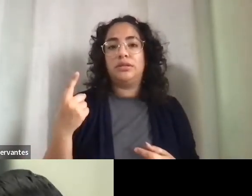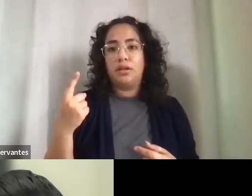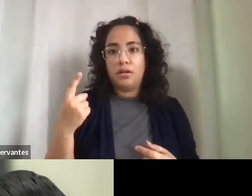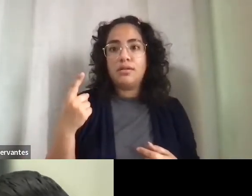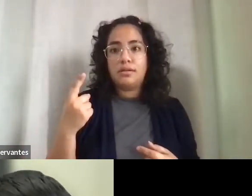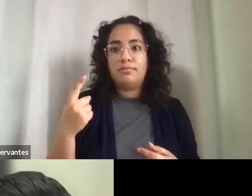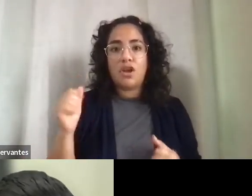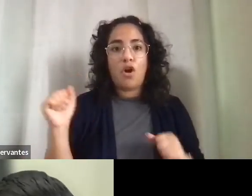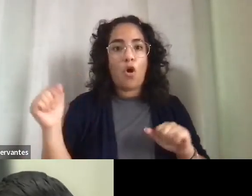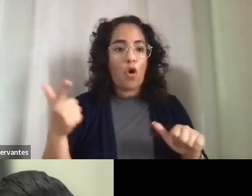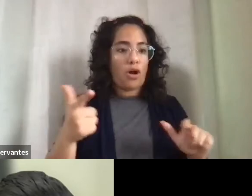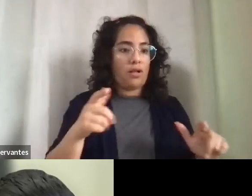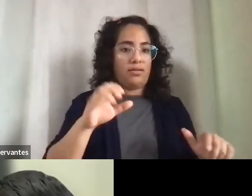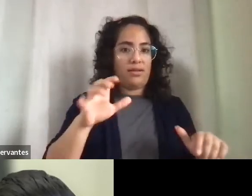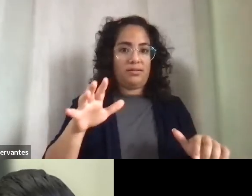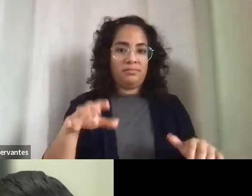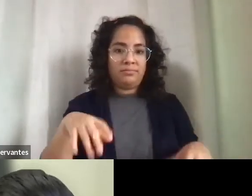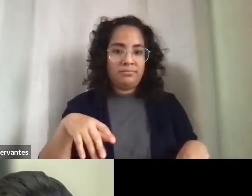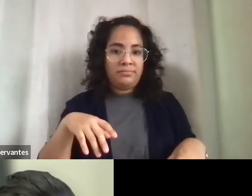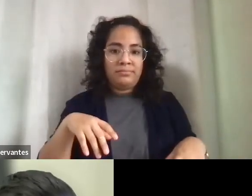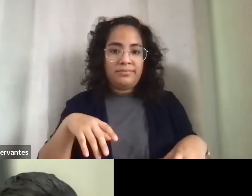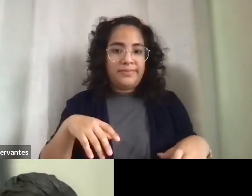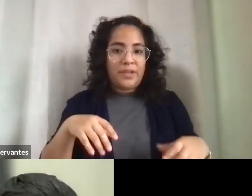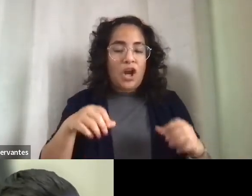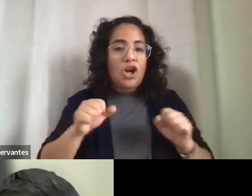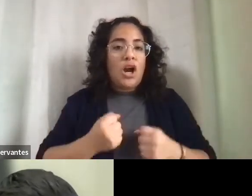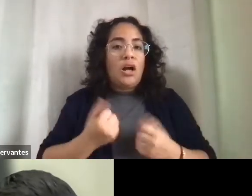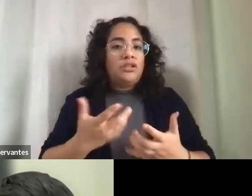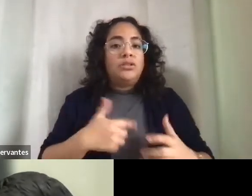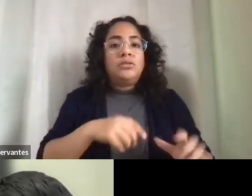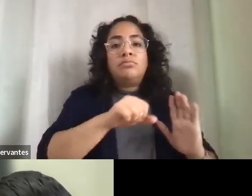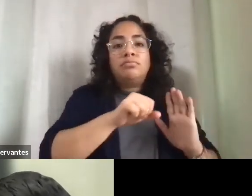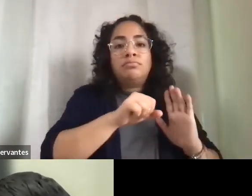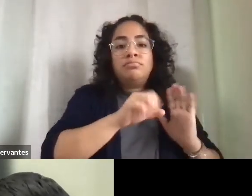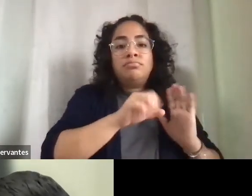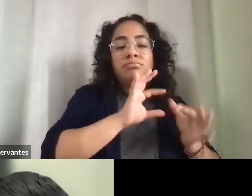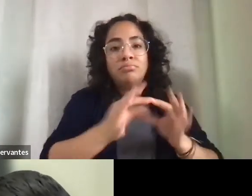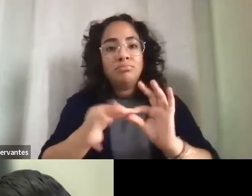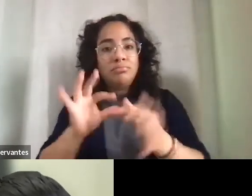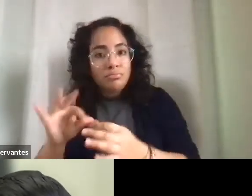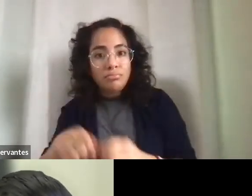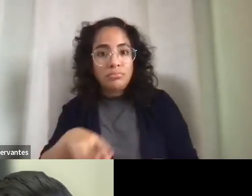conditions that really have a big impact on people and that we've done a very poor job of